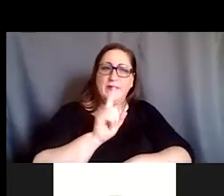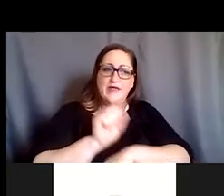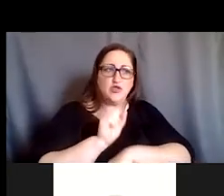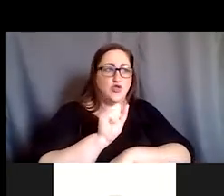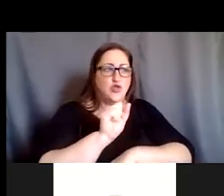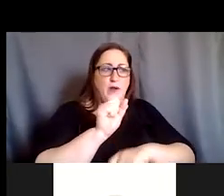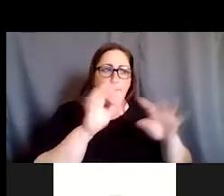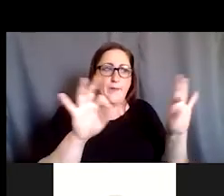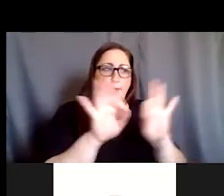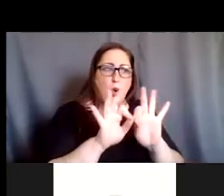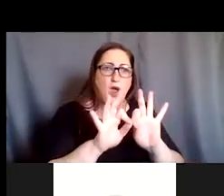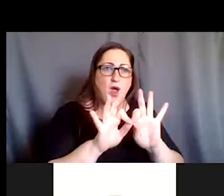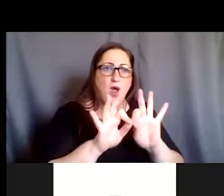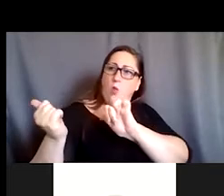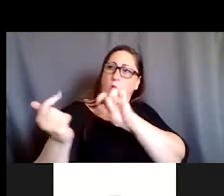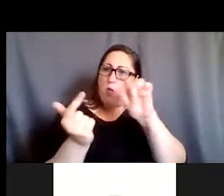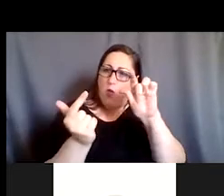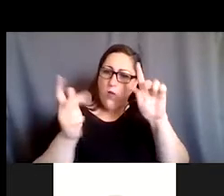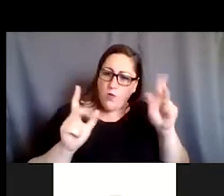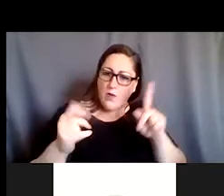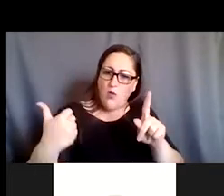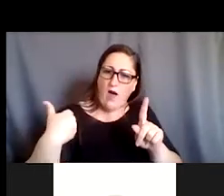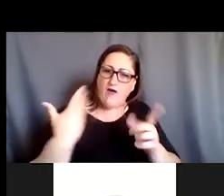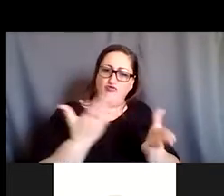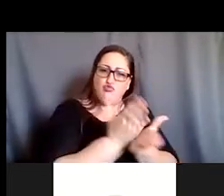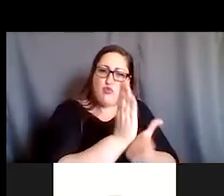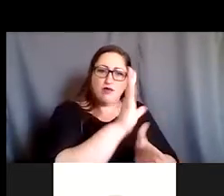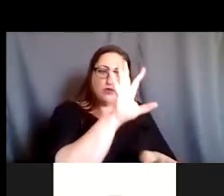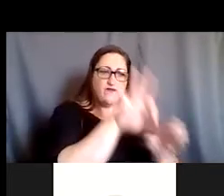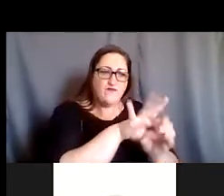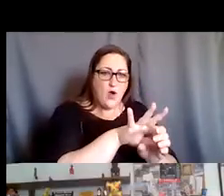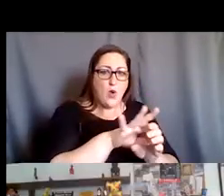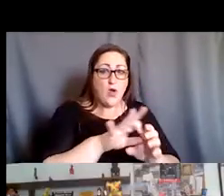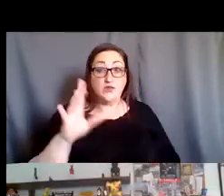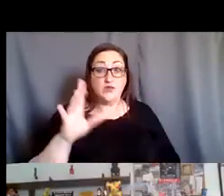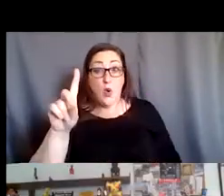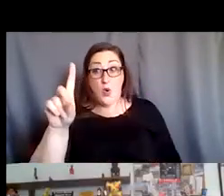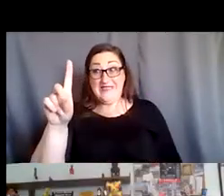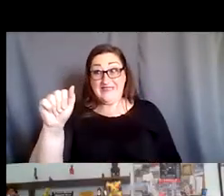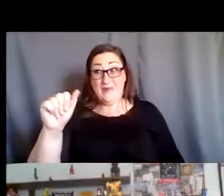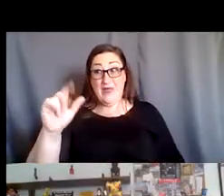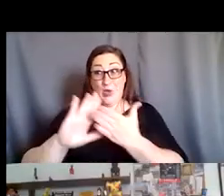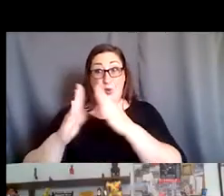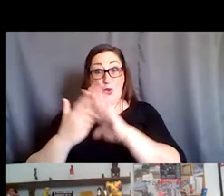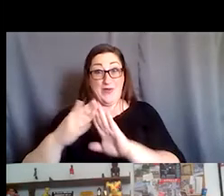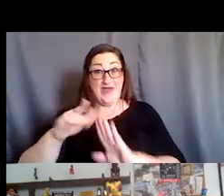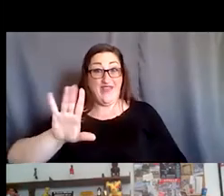The needs of the disability community must be included and connected to these broader efforts.